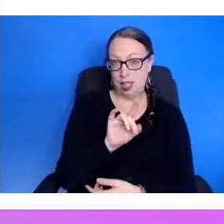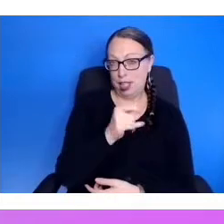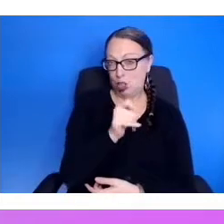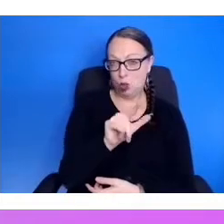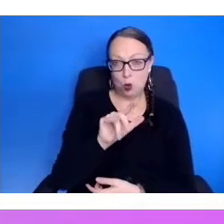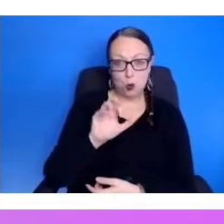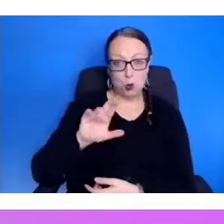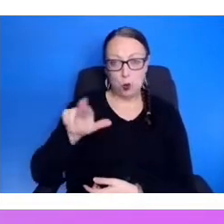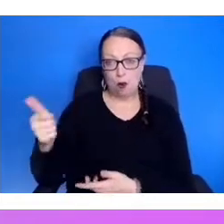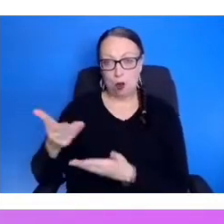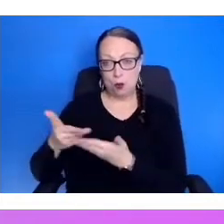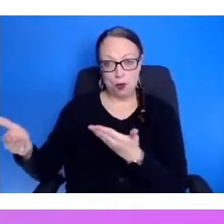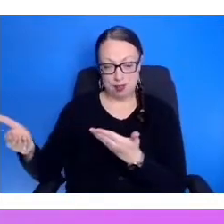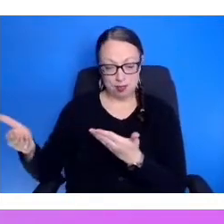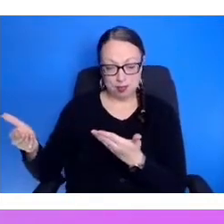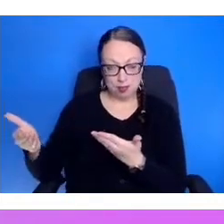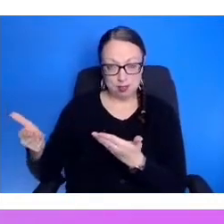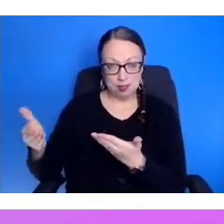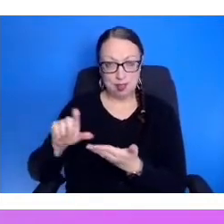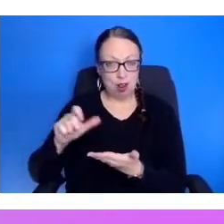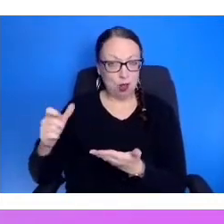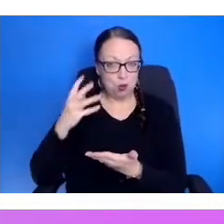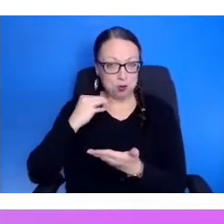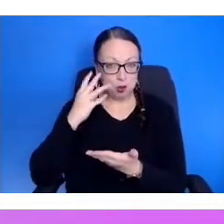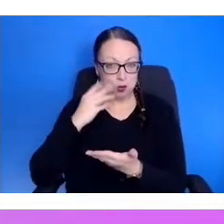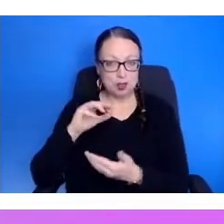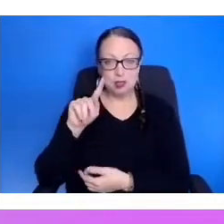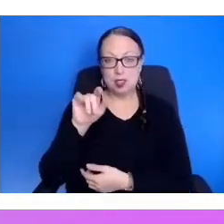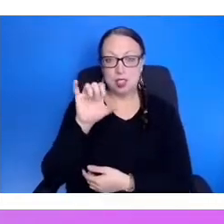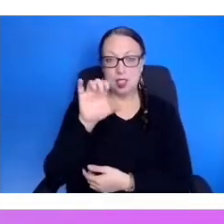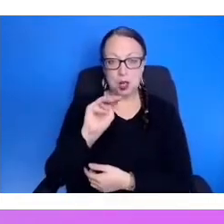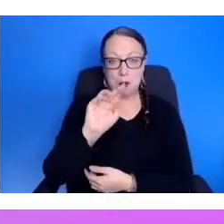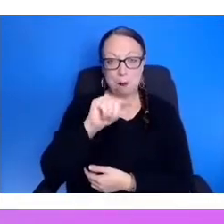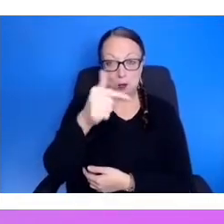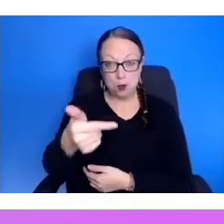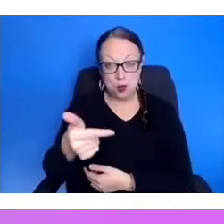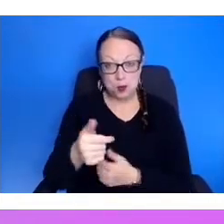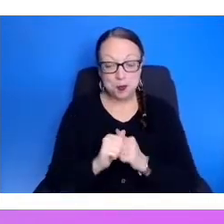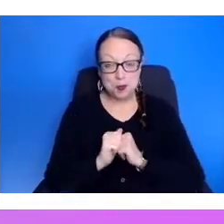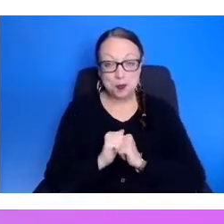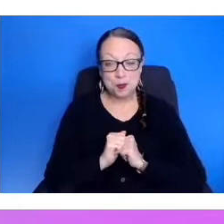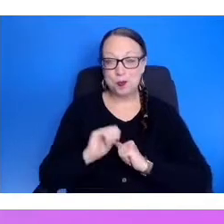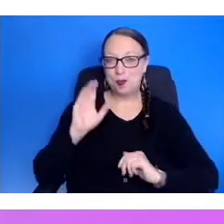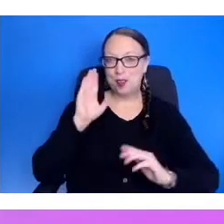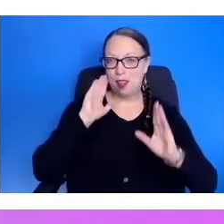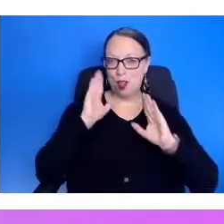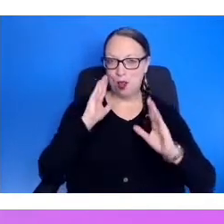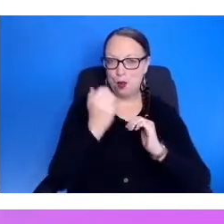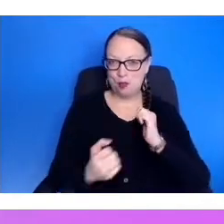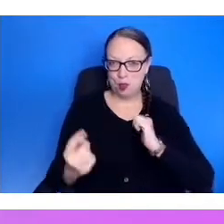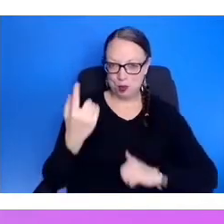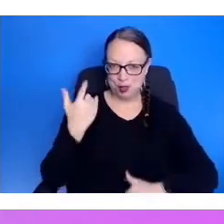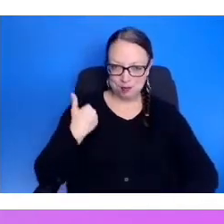in broader experience. Tom our Research Director over to you. Hi everyone really lovely to meet you all